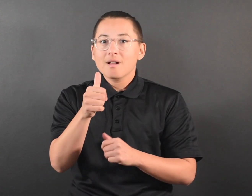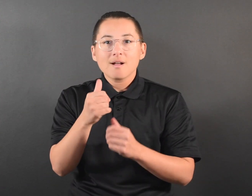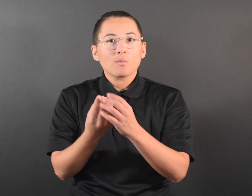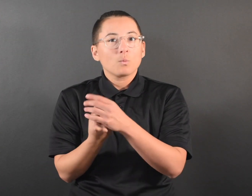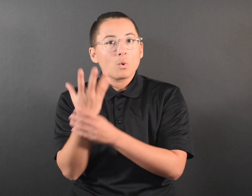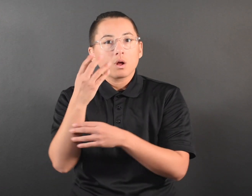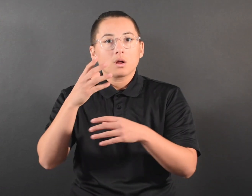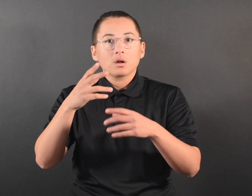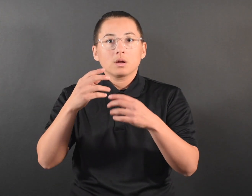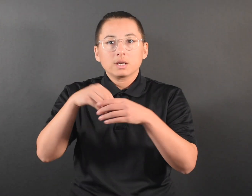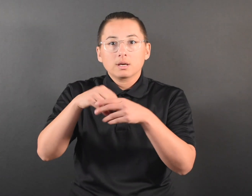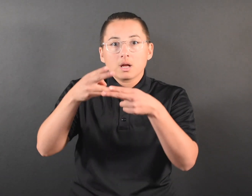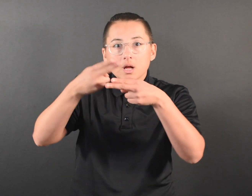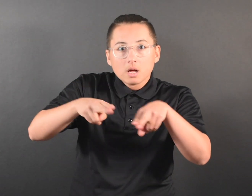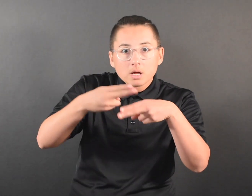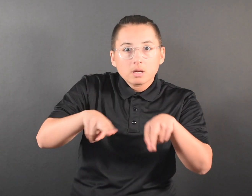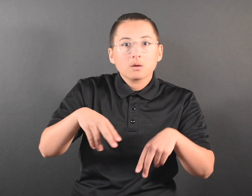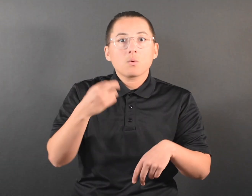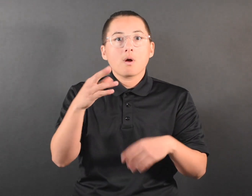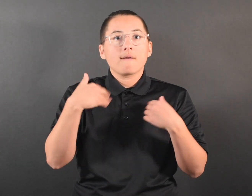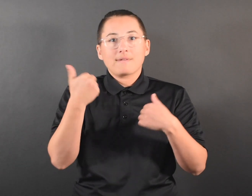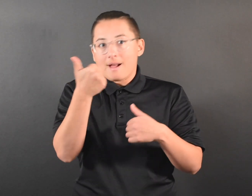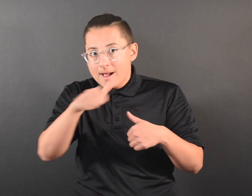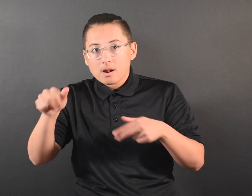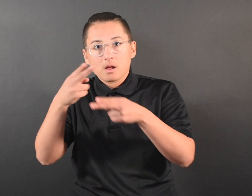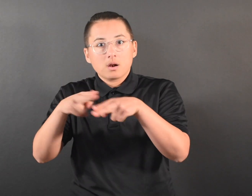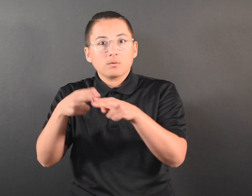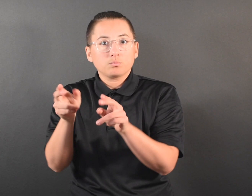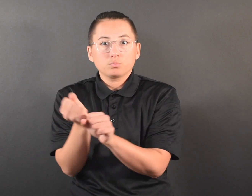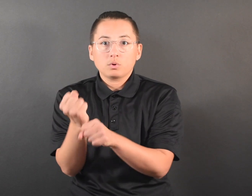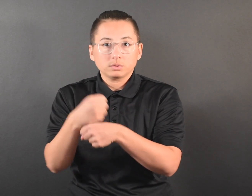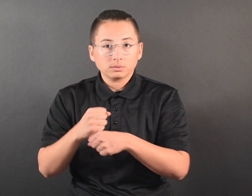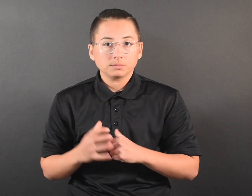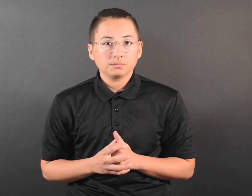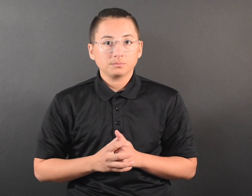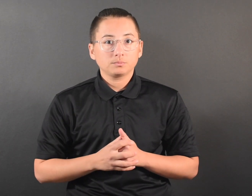Pregnant people should get vaccinated. Pregnant people are at higher risk of